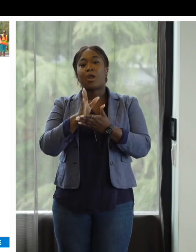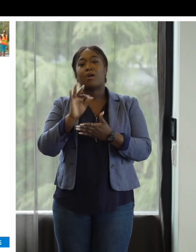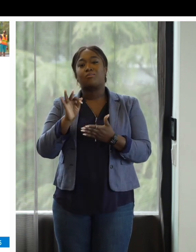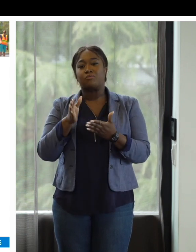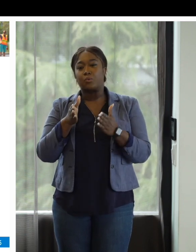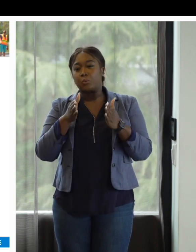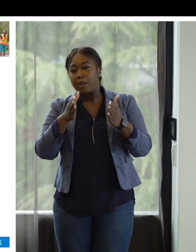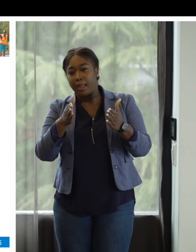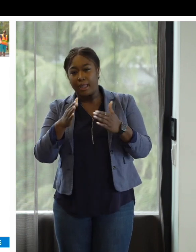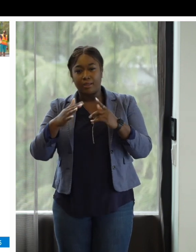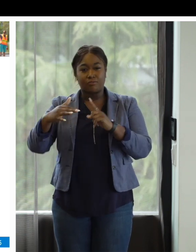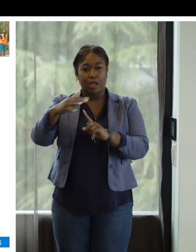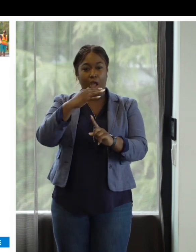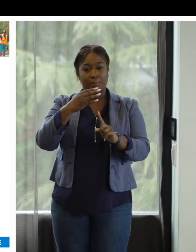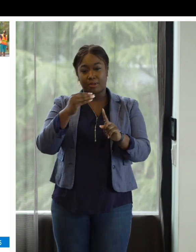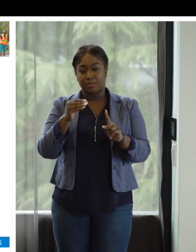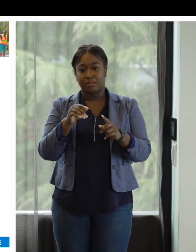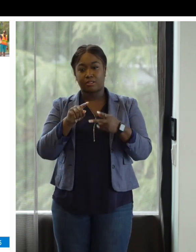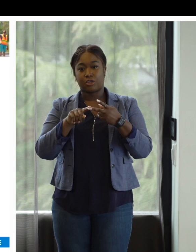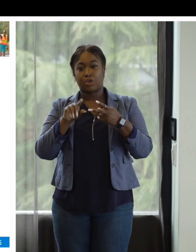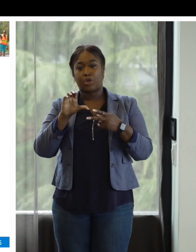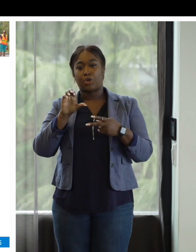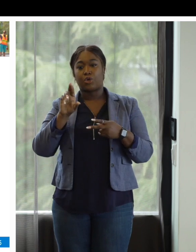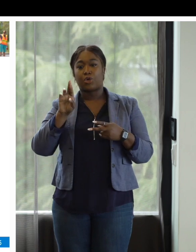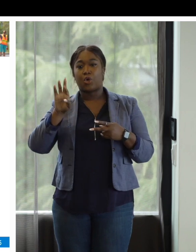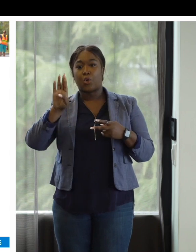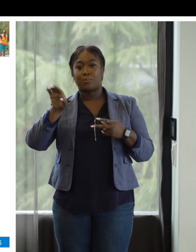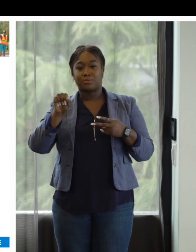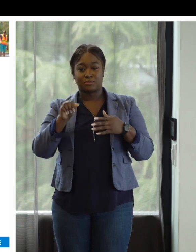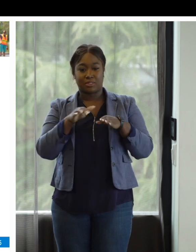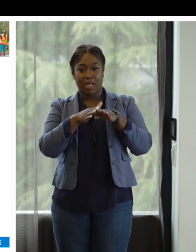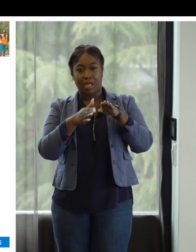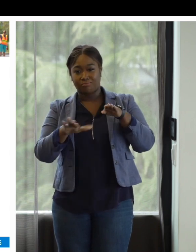what are the rules and regulations that manage the